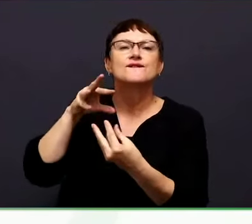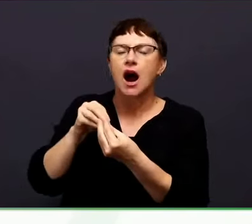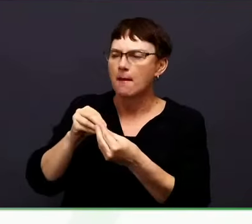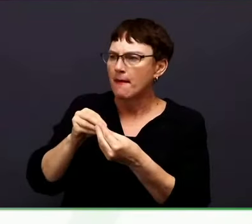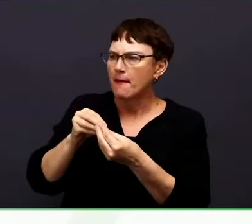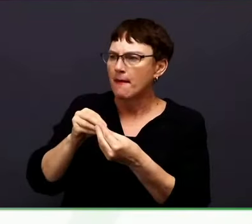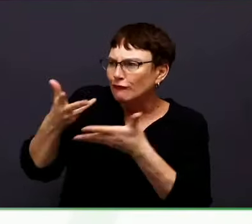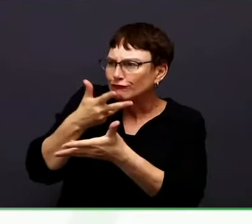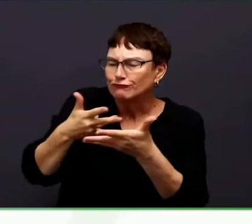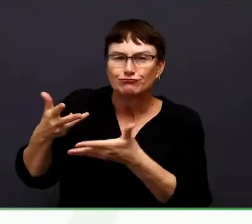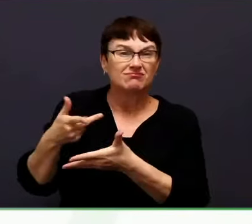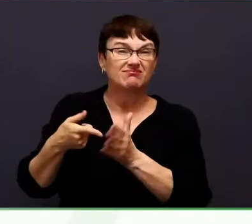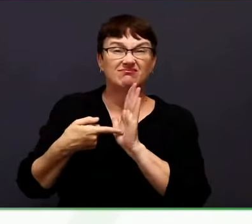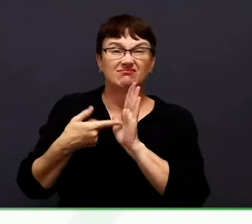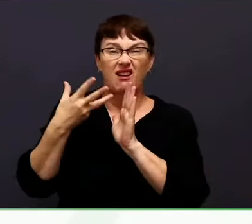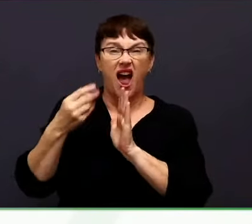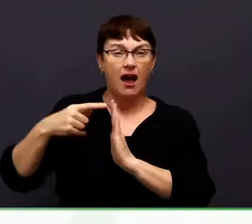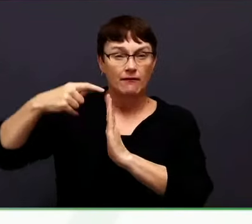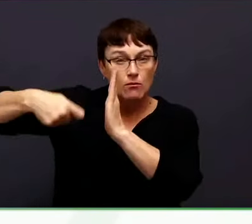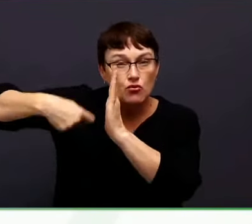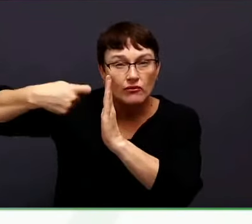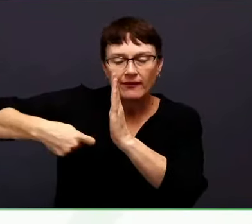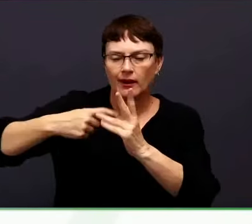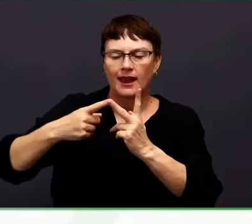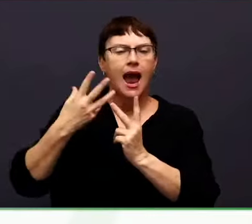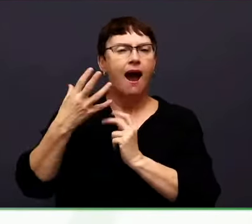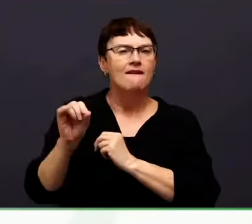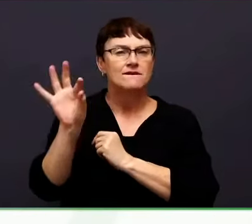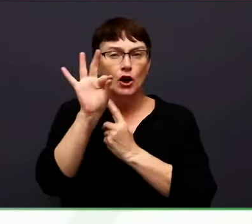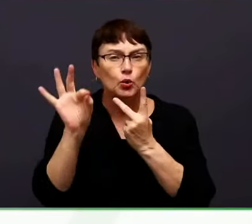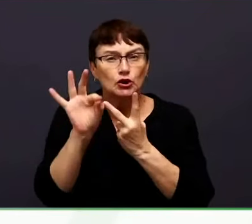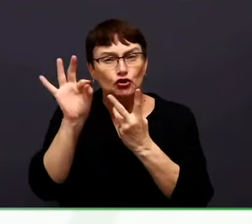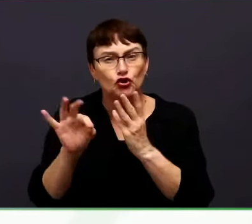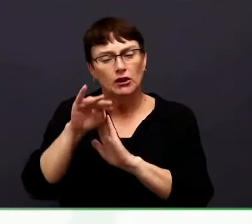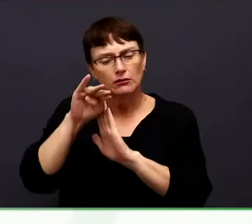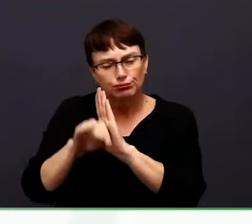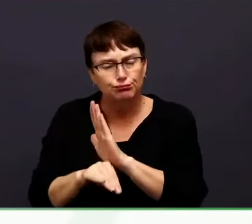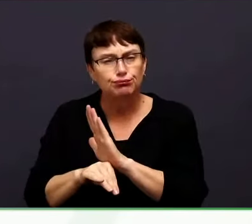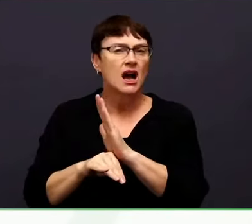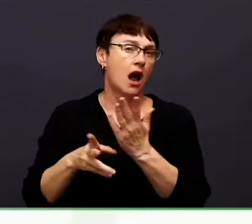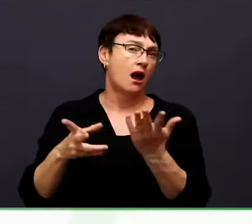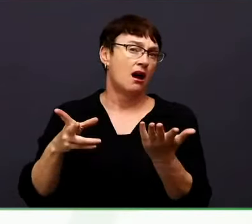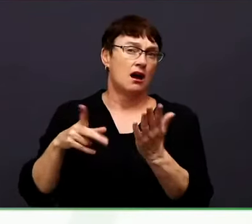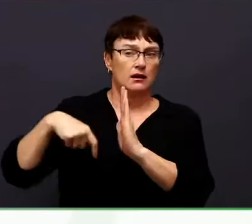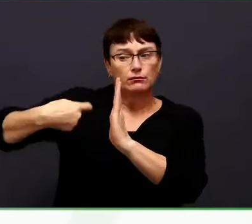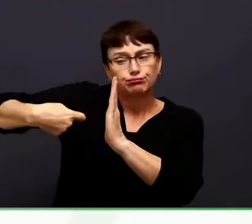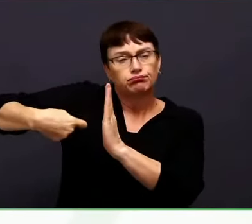focused and also some videos on that, so learning could be made fun,